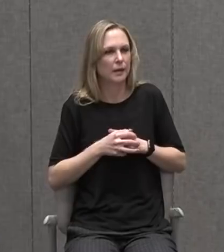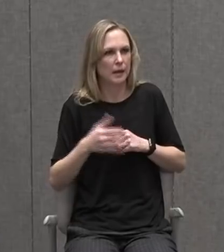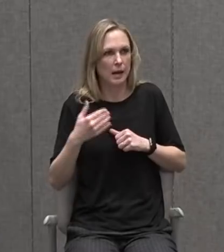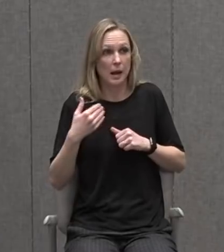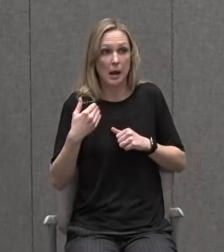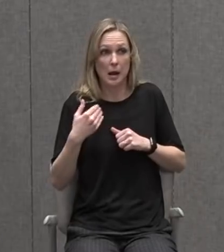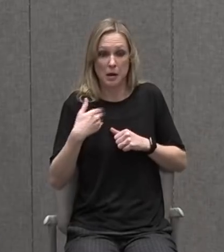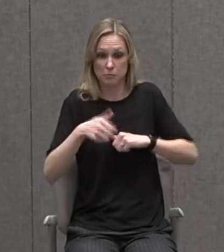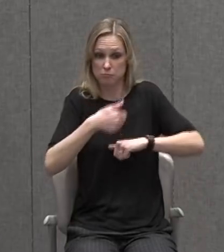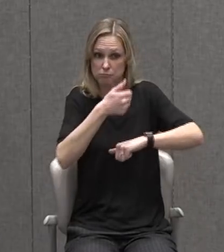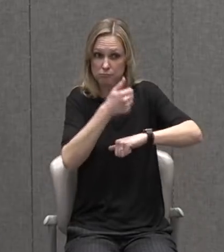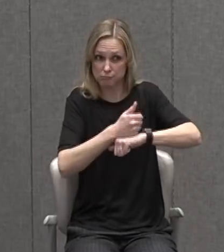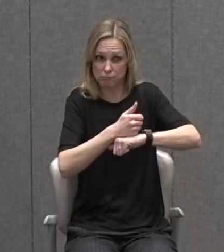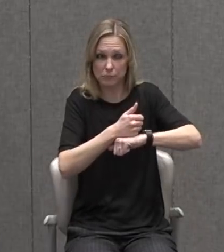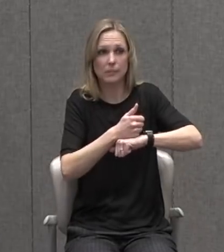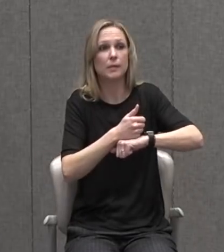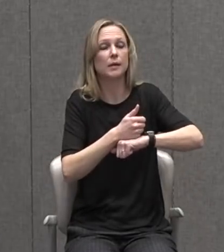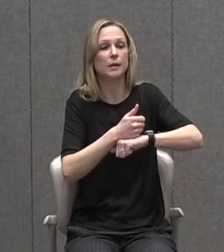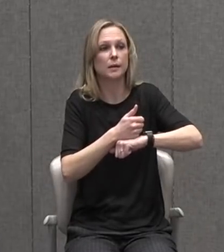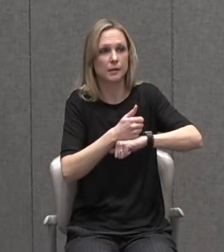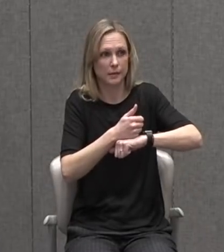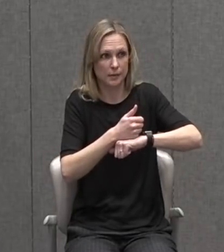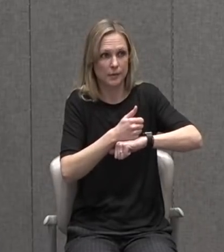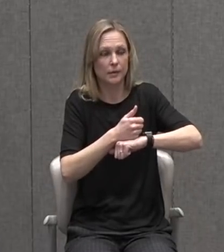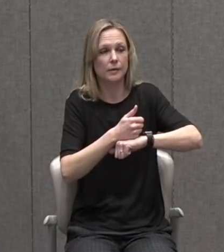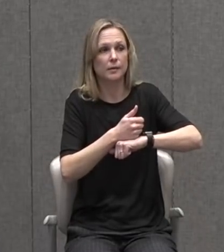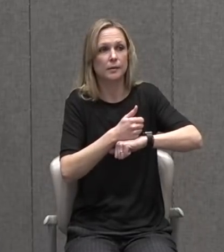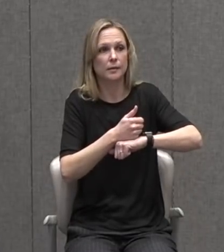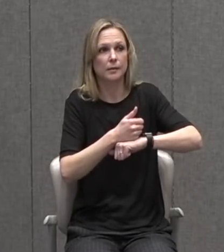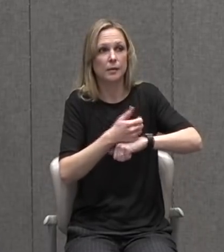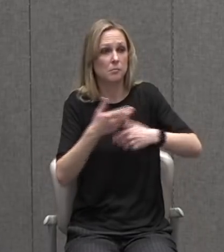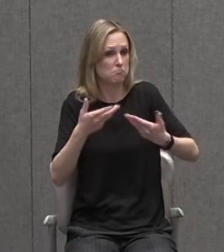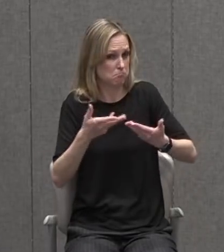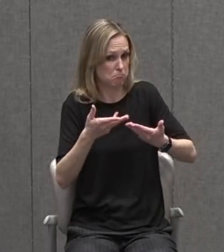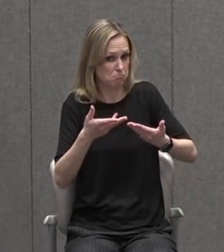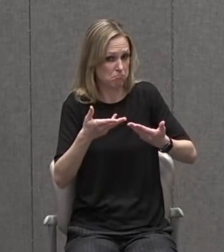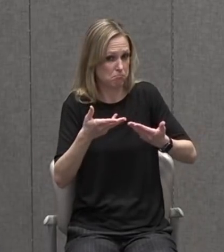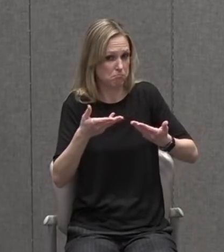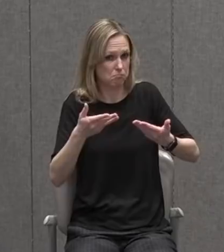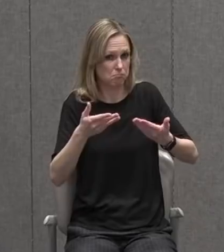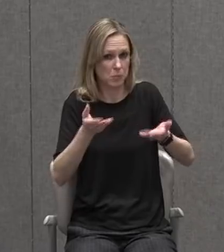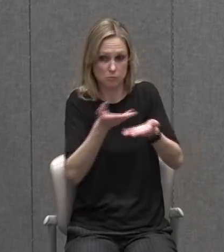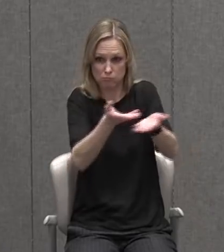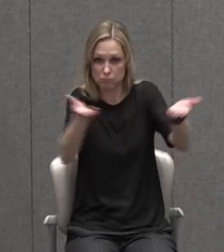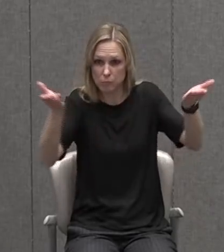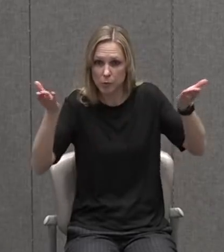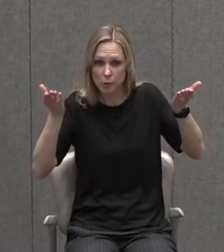in here, if you can, maybe pencil that into your math journal or on a piece of paper